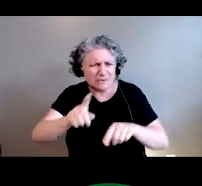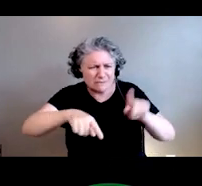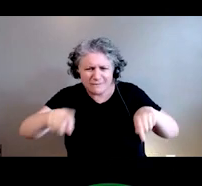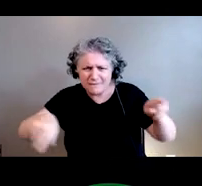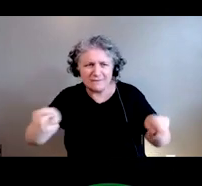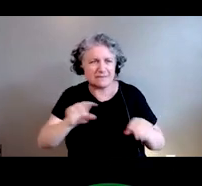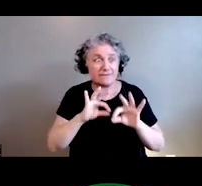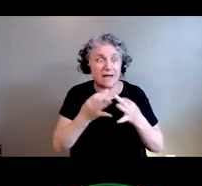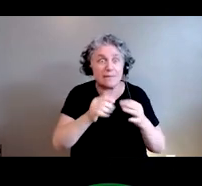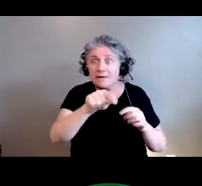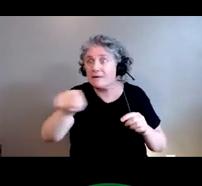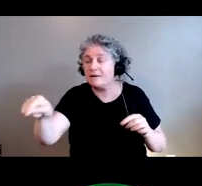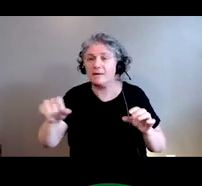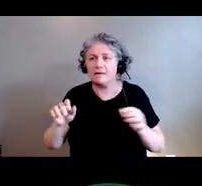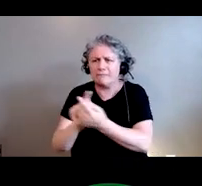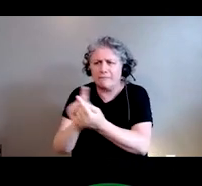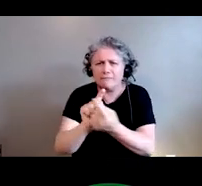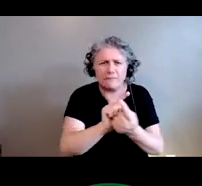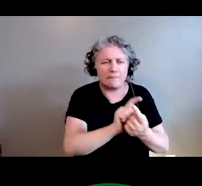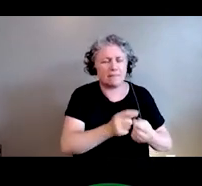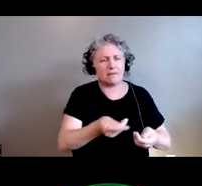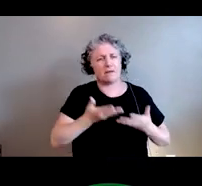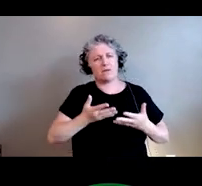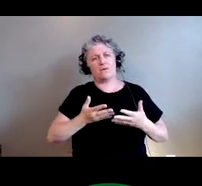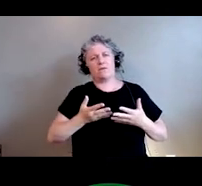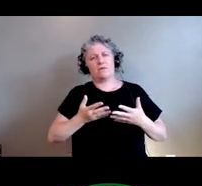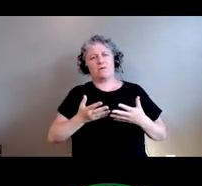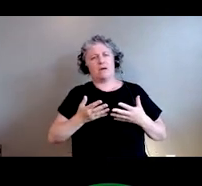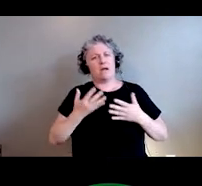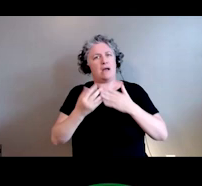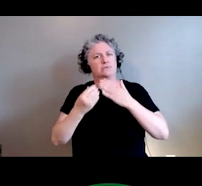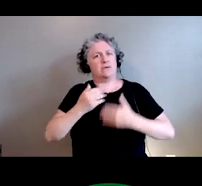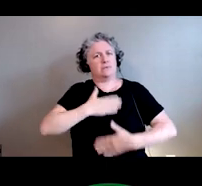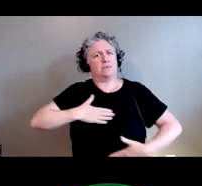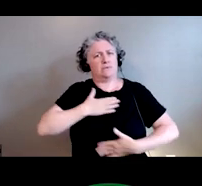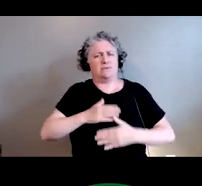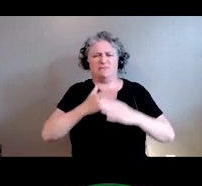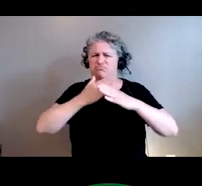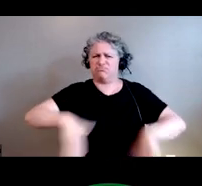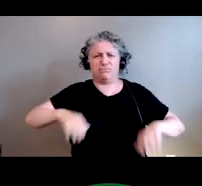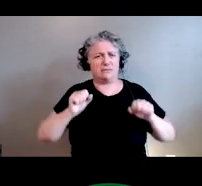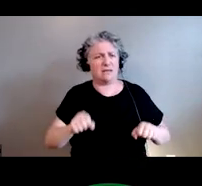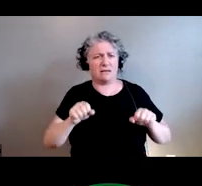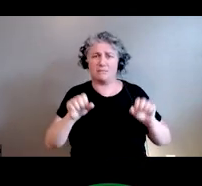possible it is to make outdoor recreation accessible was just fantastic.